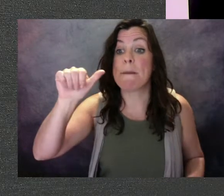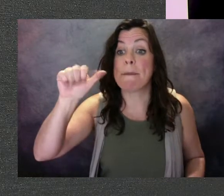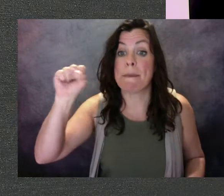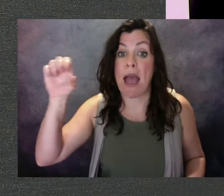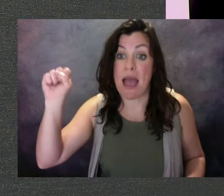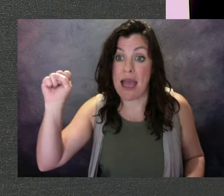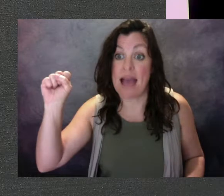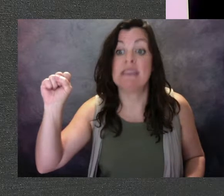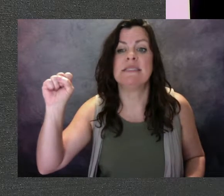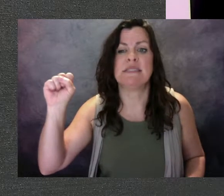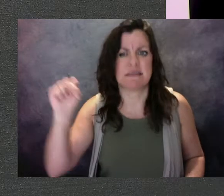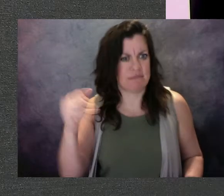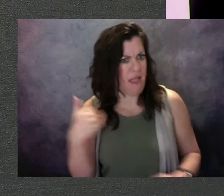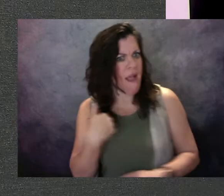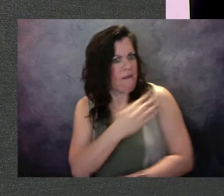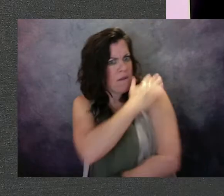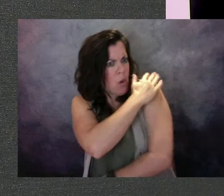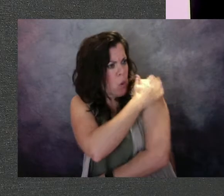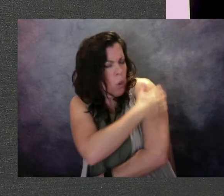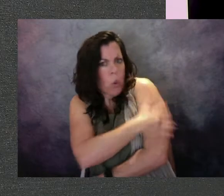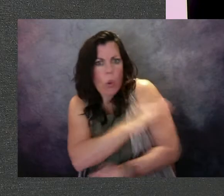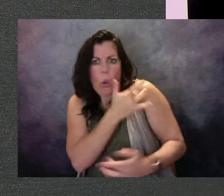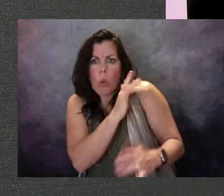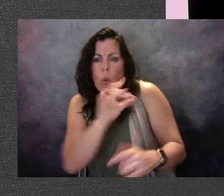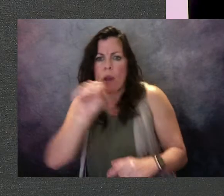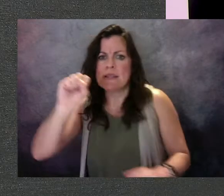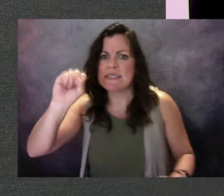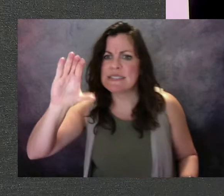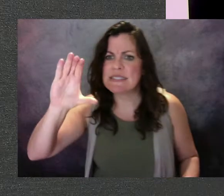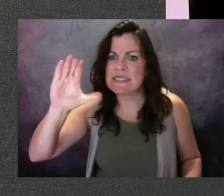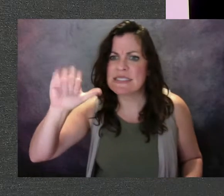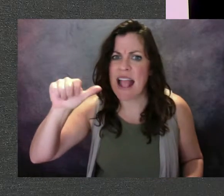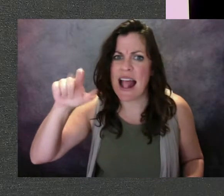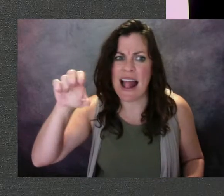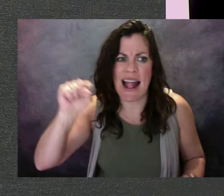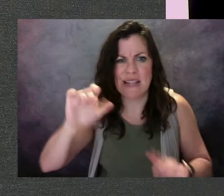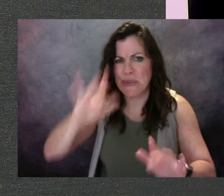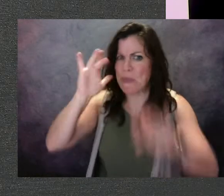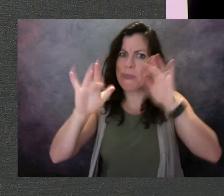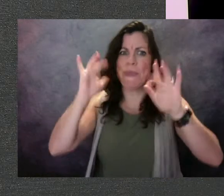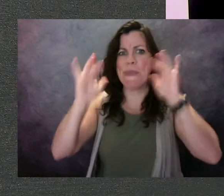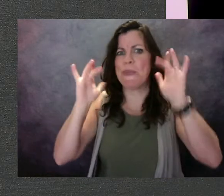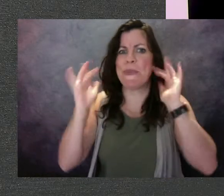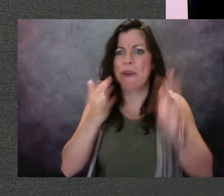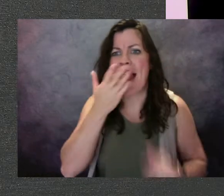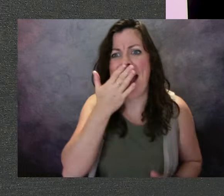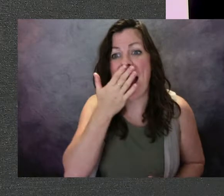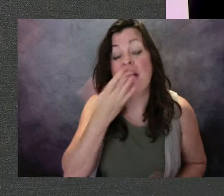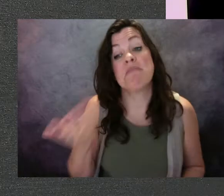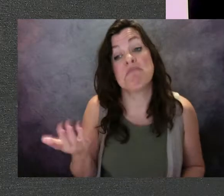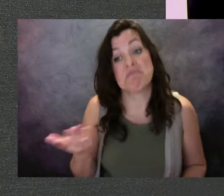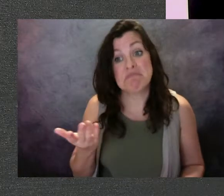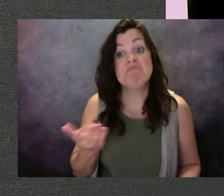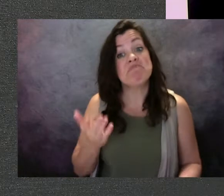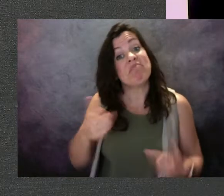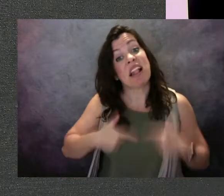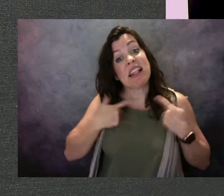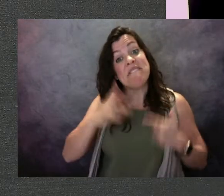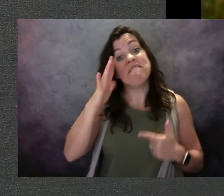Check out all these gills they have. They're so colorful. They live about five to 10 years in the Lake Erie.